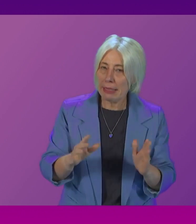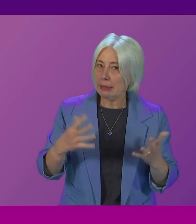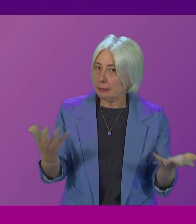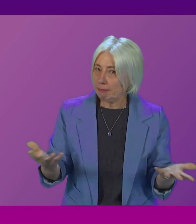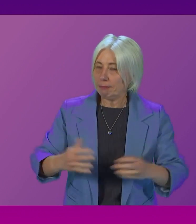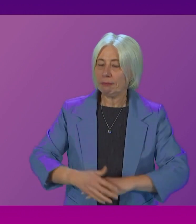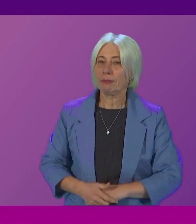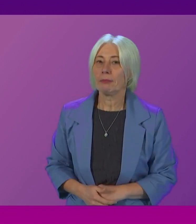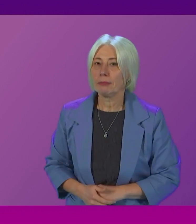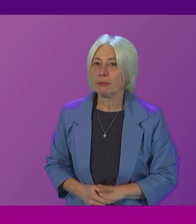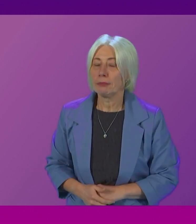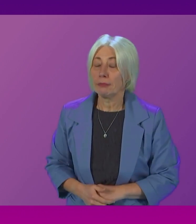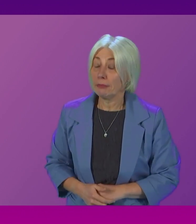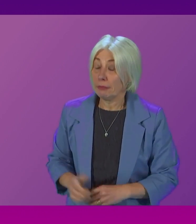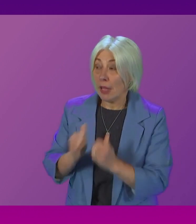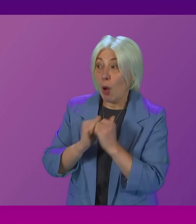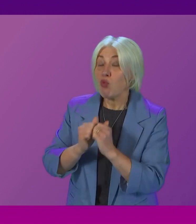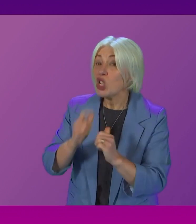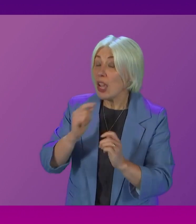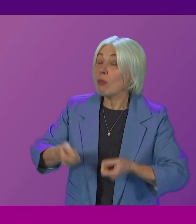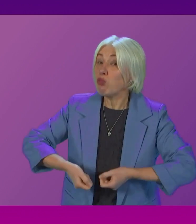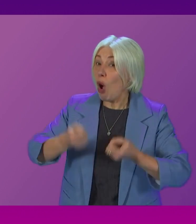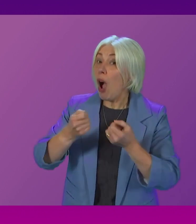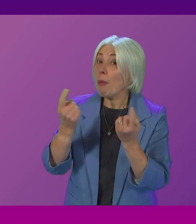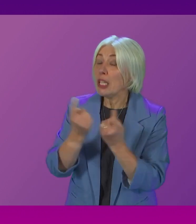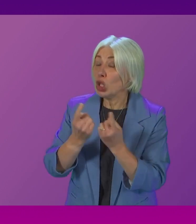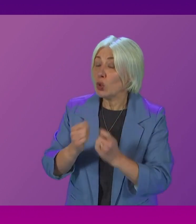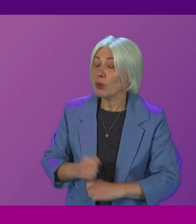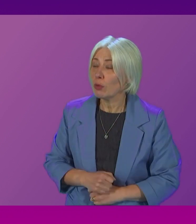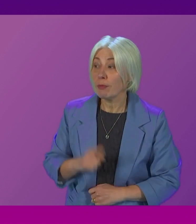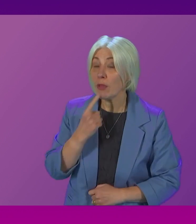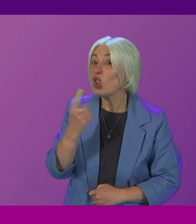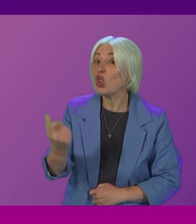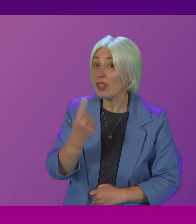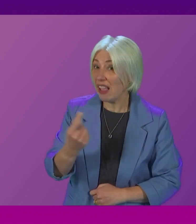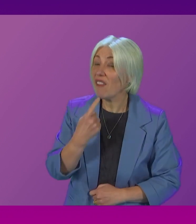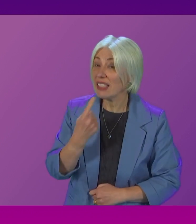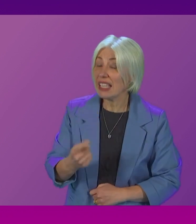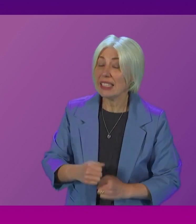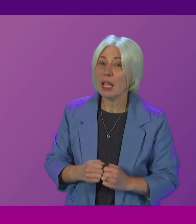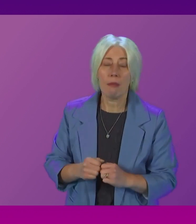I appreciate Bill Kidd’s raising that issue. It is important to underline that this is not